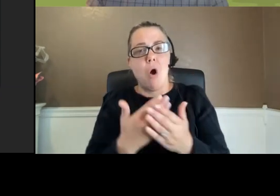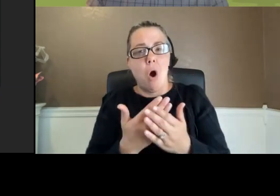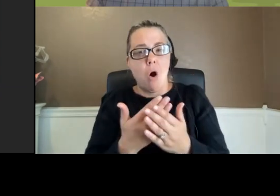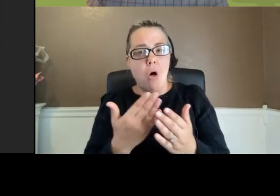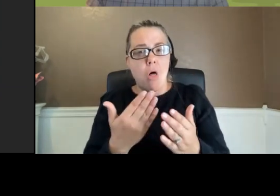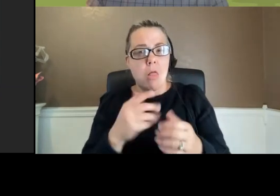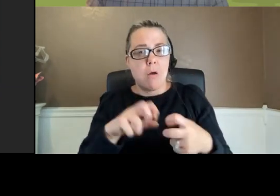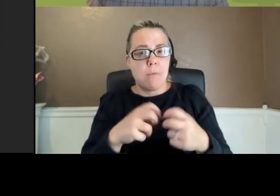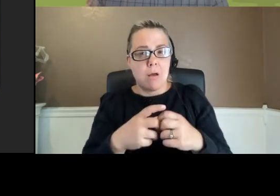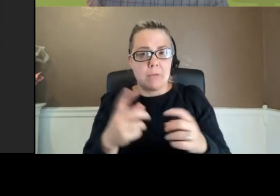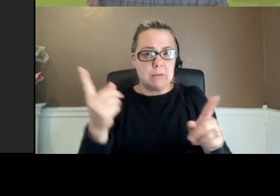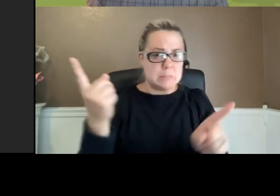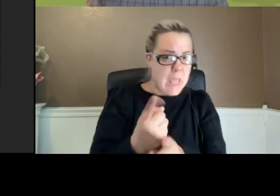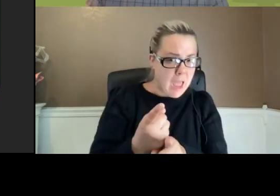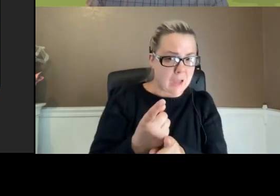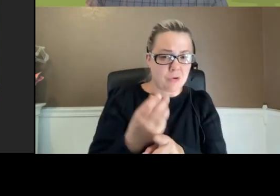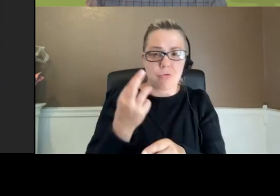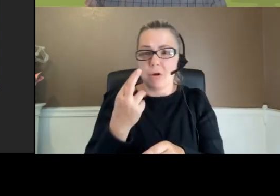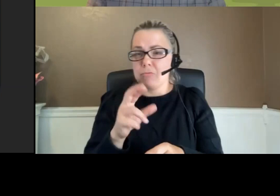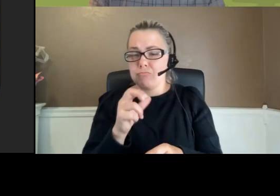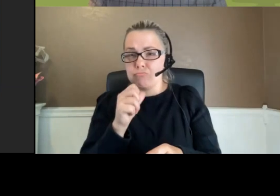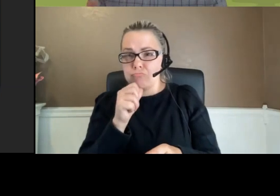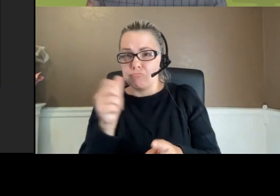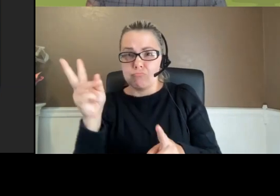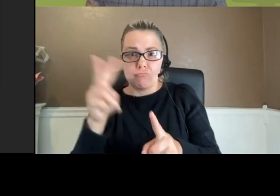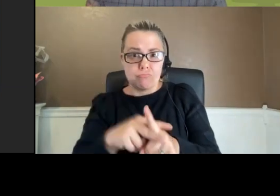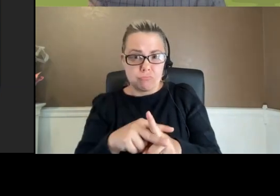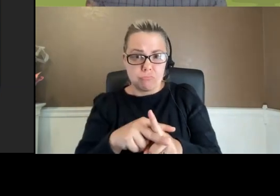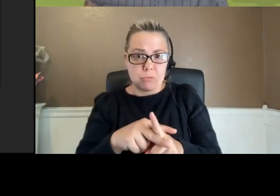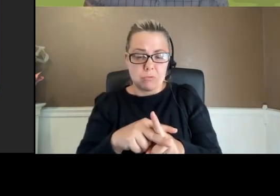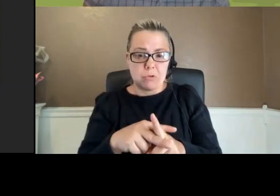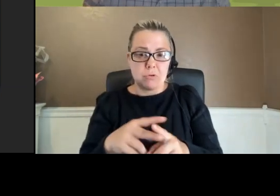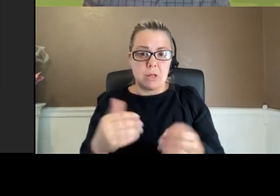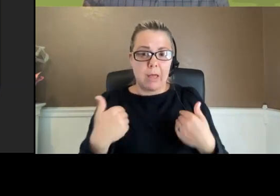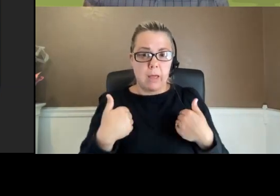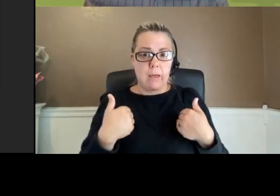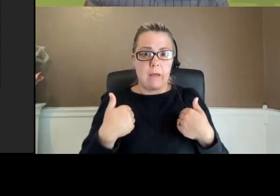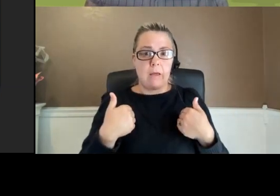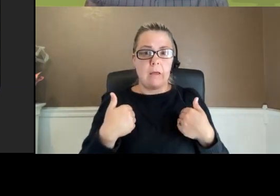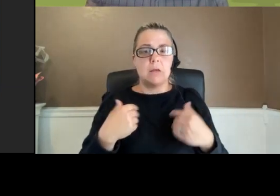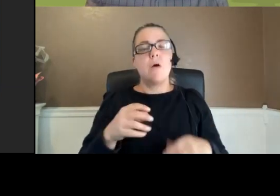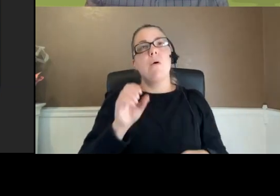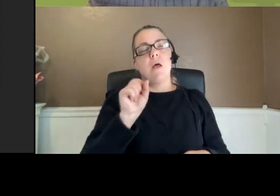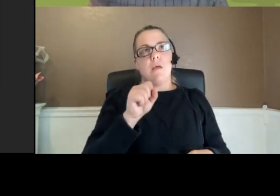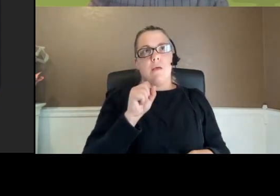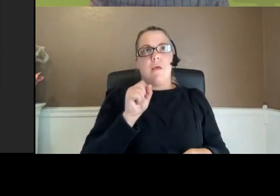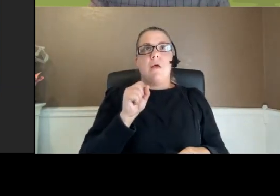accurate or applicable?" So there is a, does more than just those those few little tests, it gives